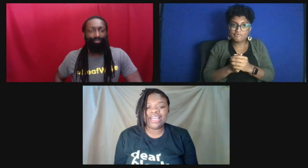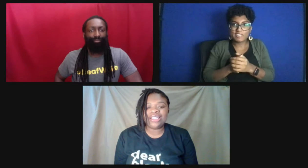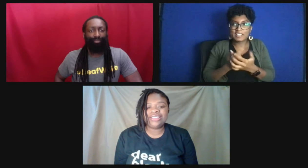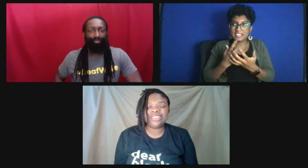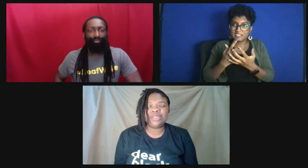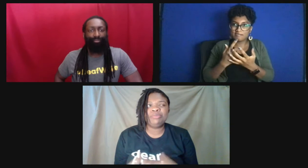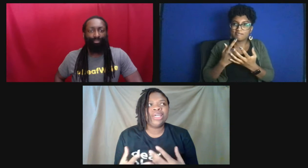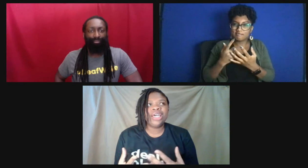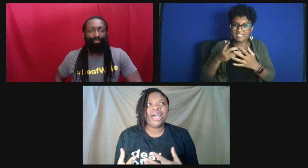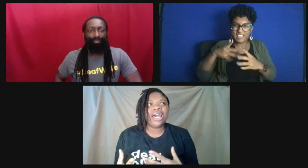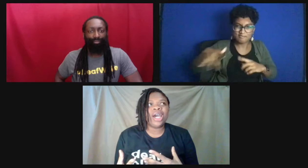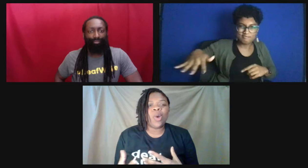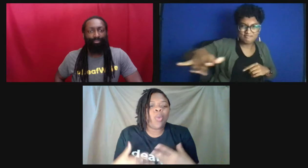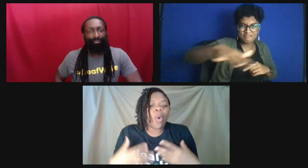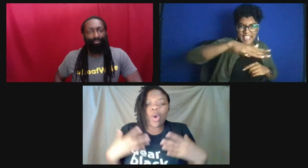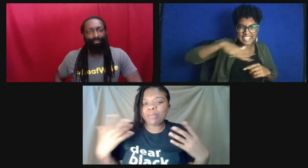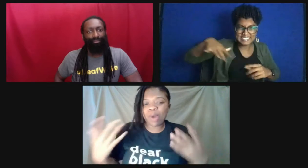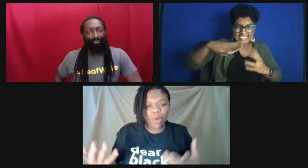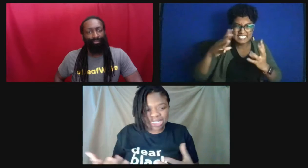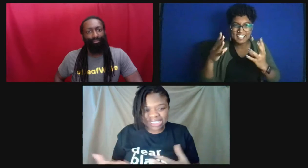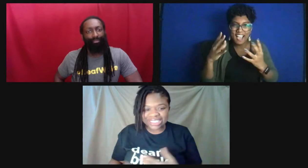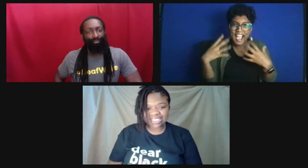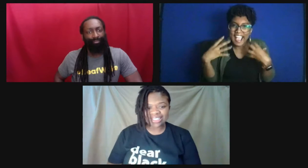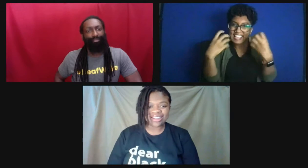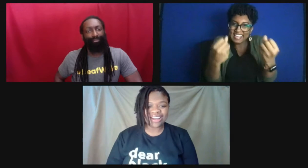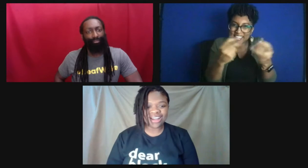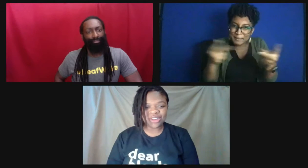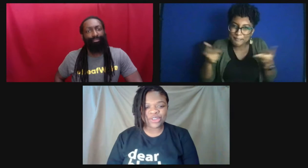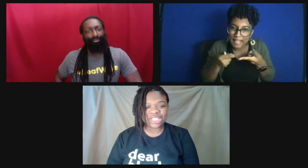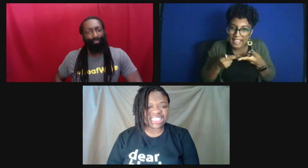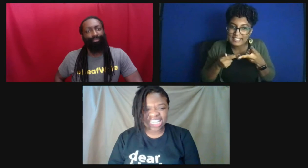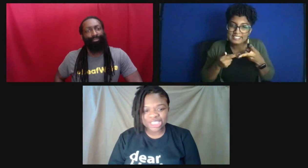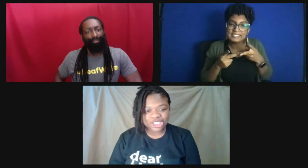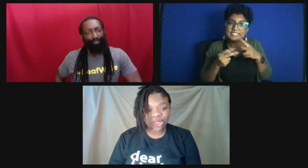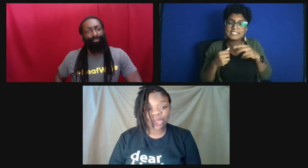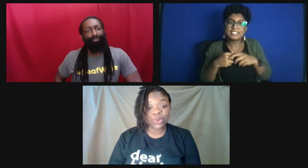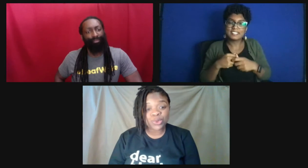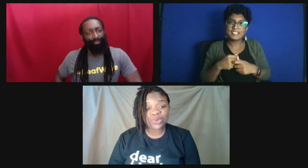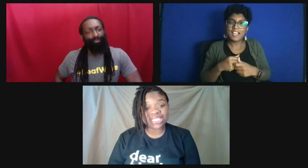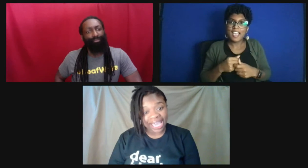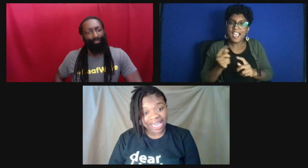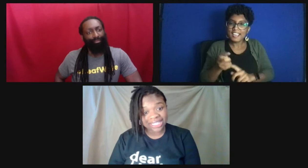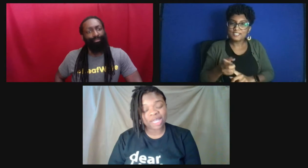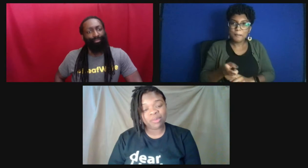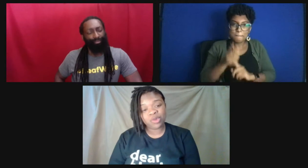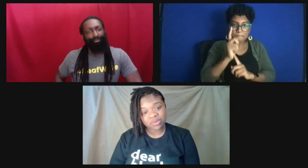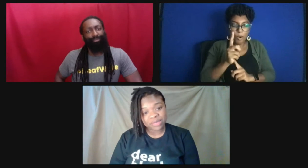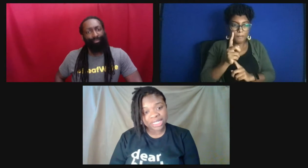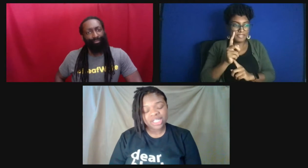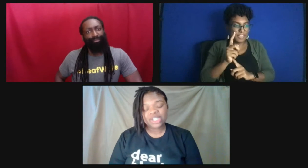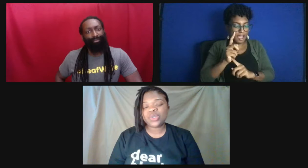and some woke moments of realization through dance and movement.